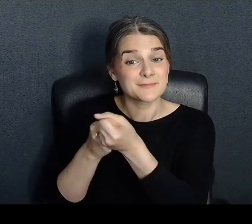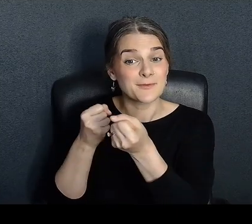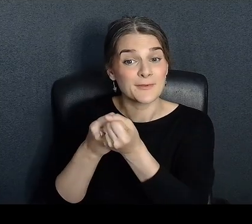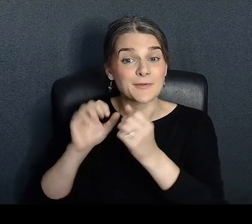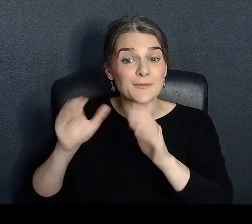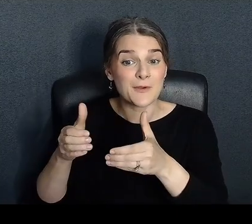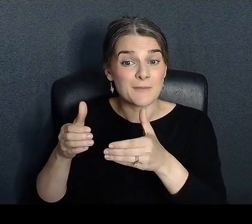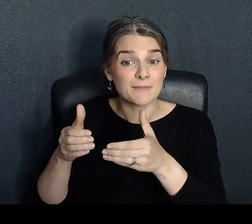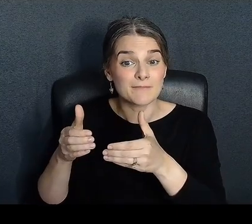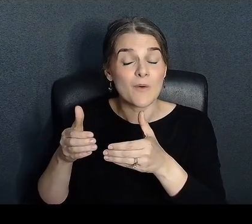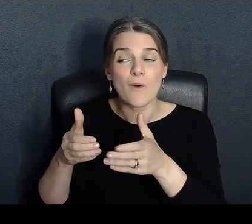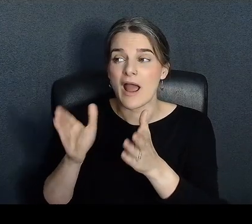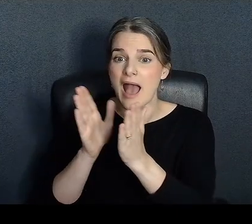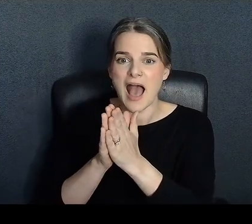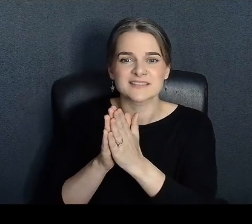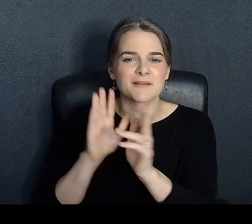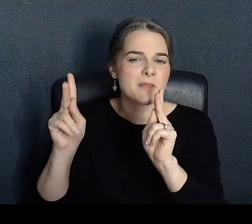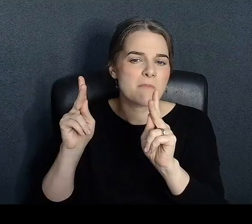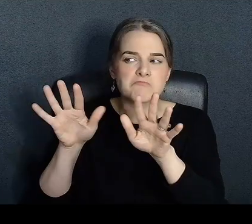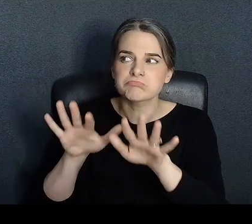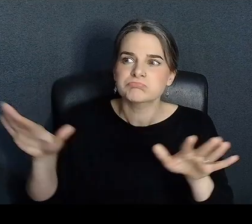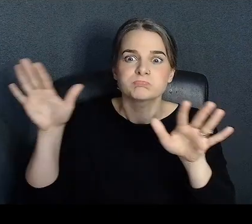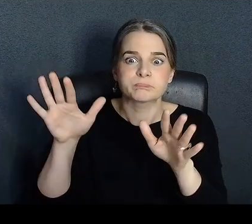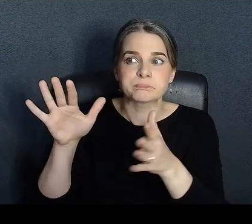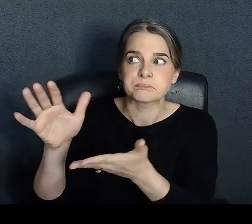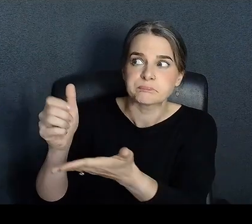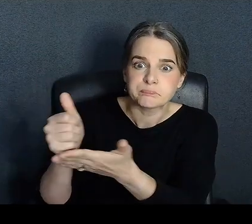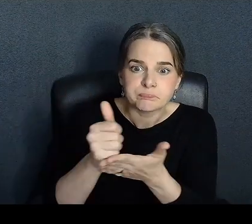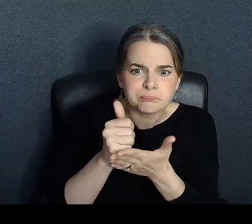So support groups for hearing loss.